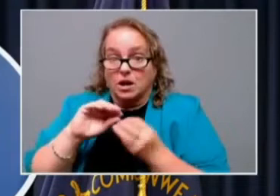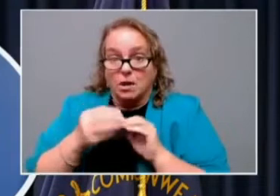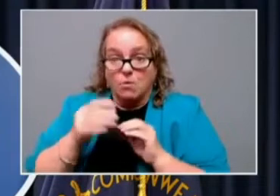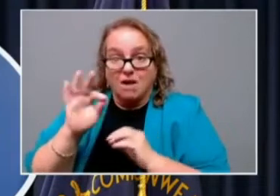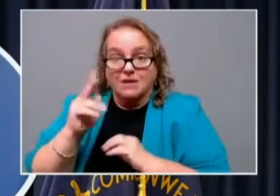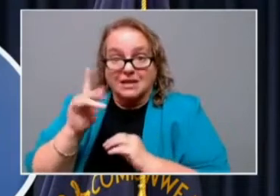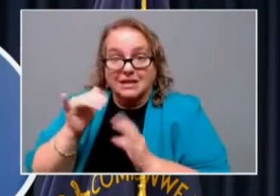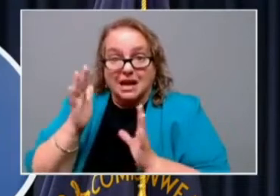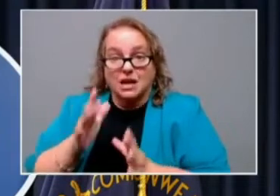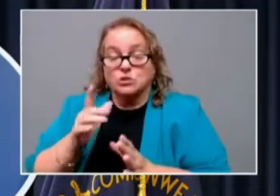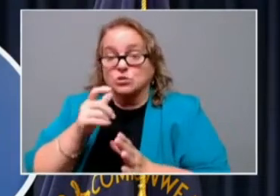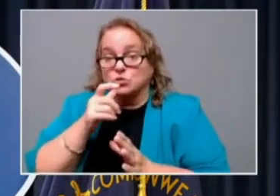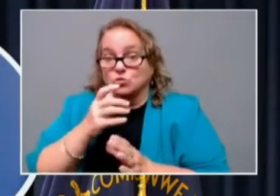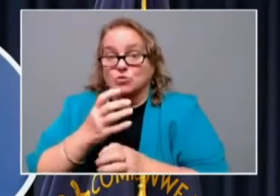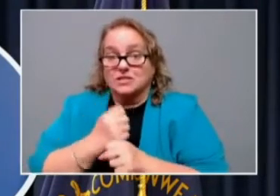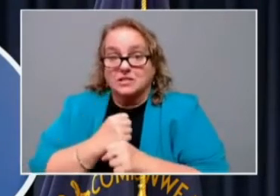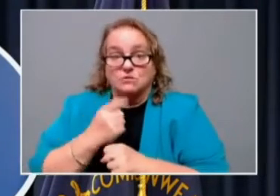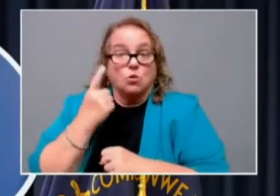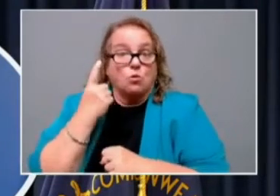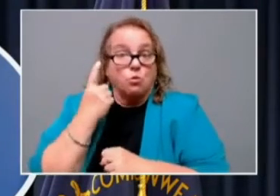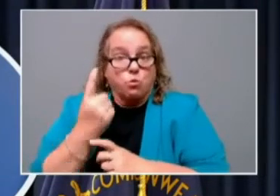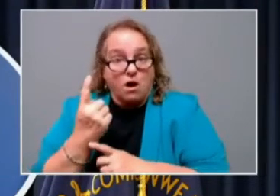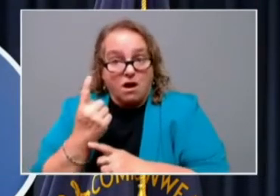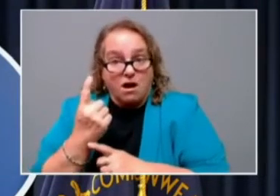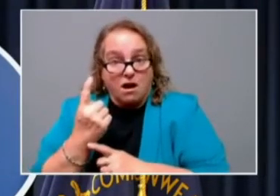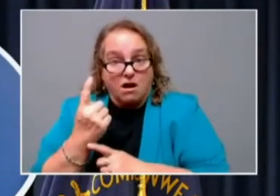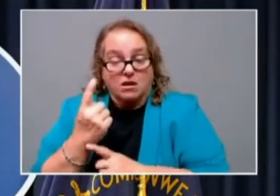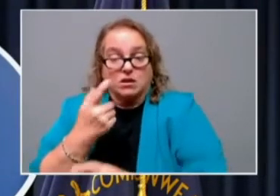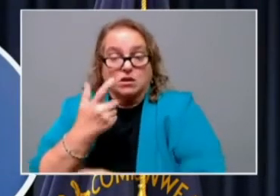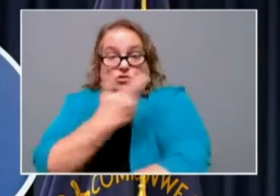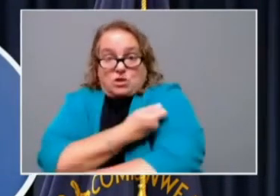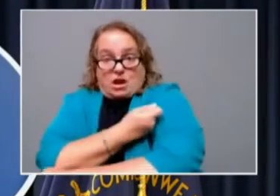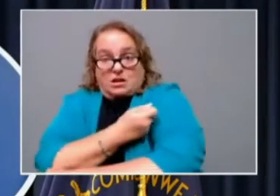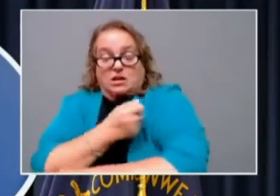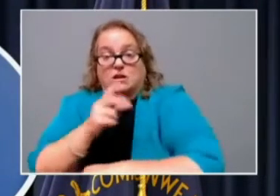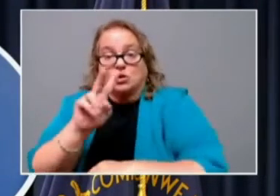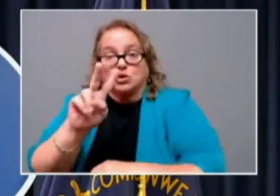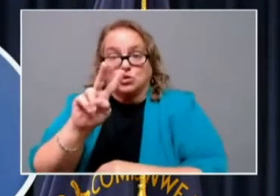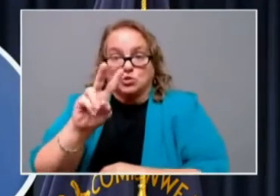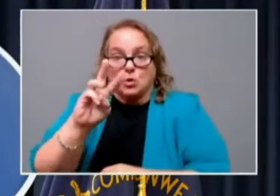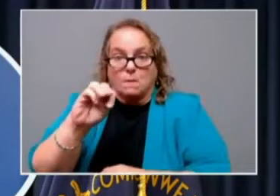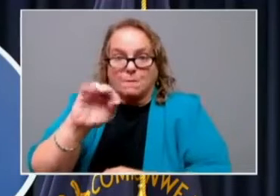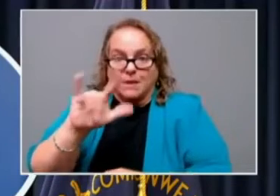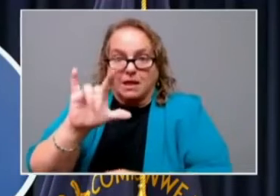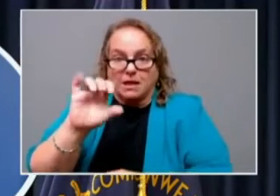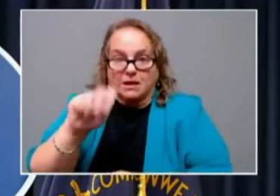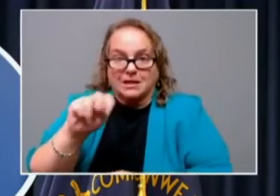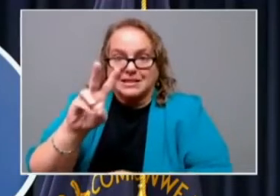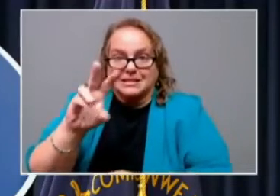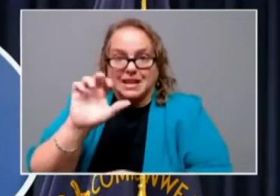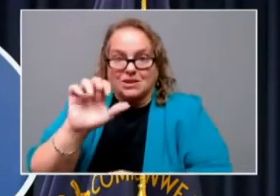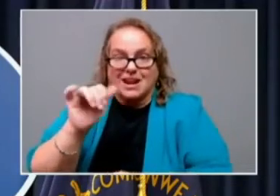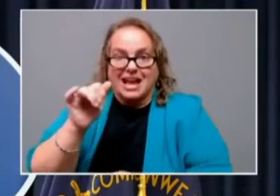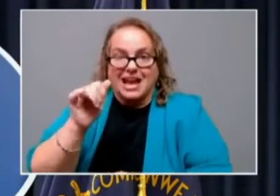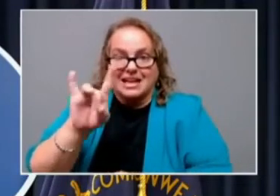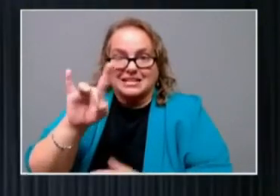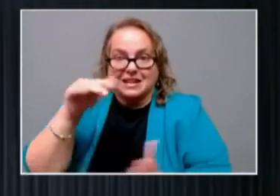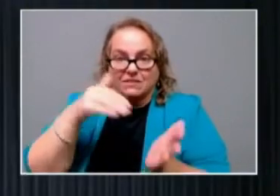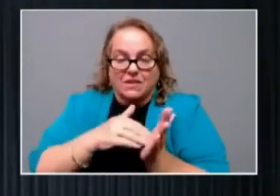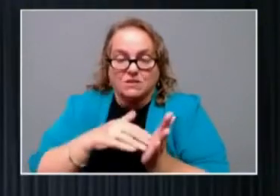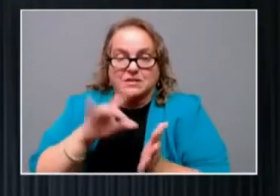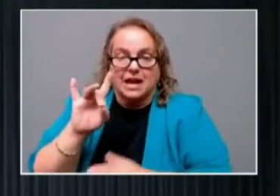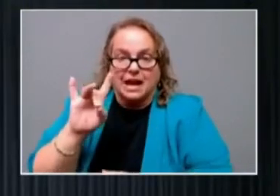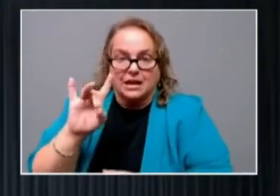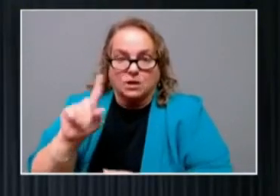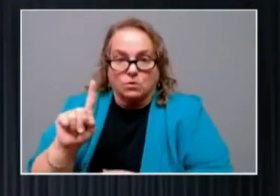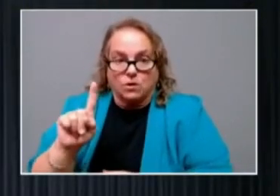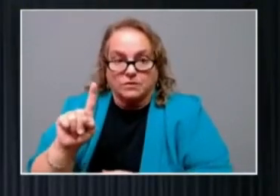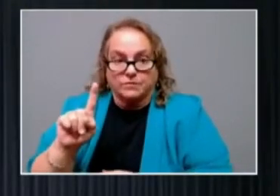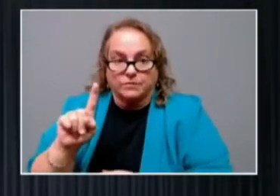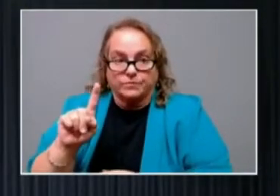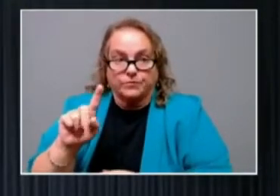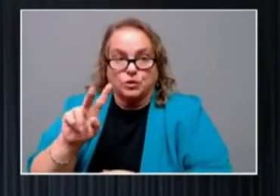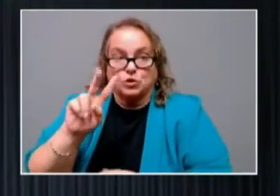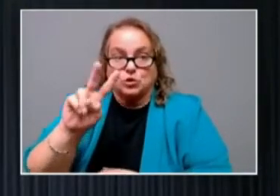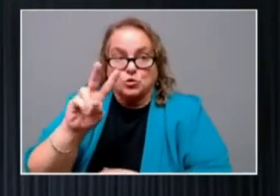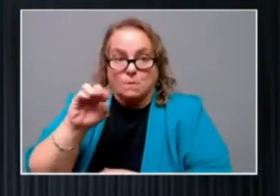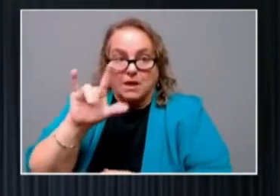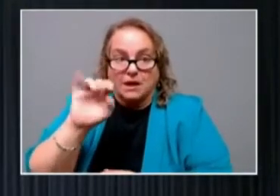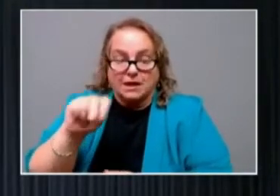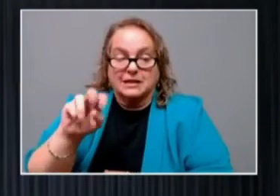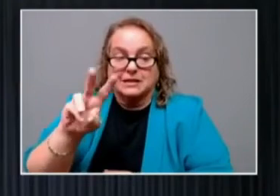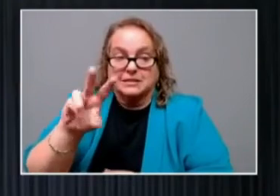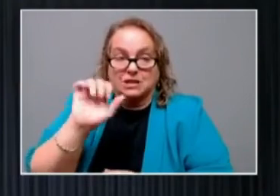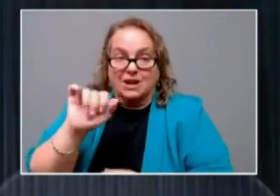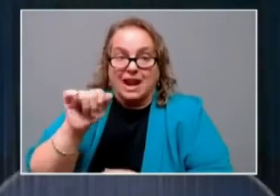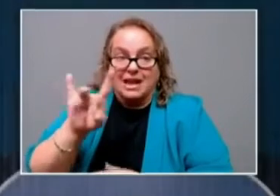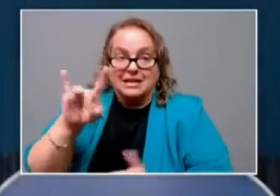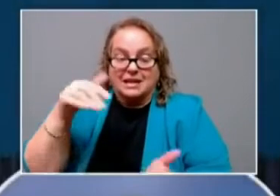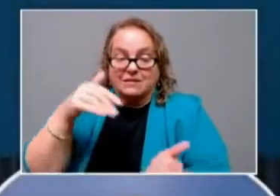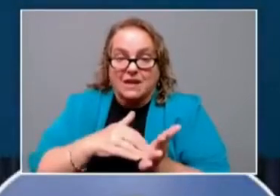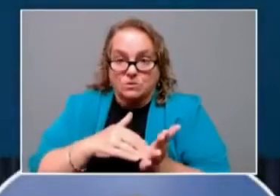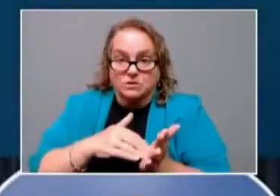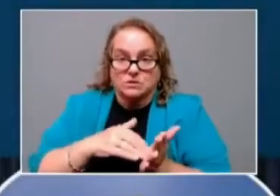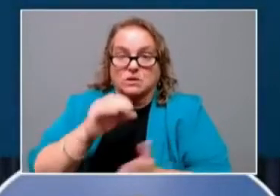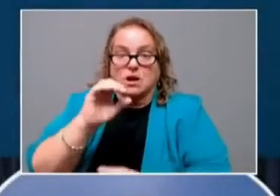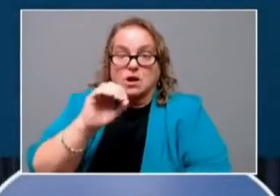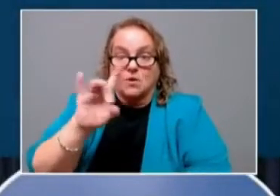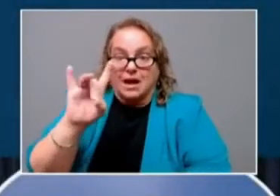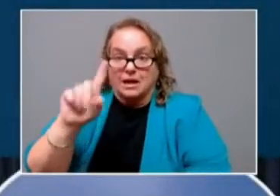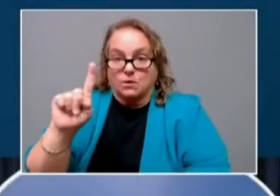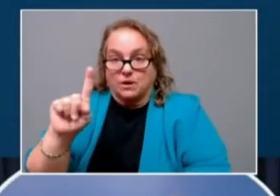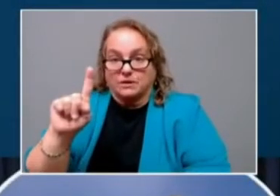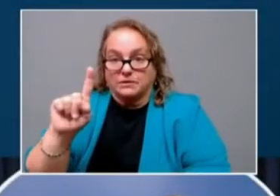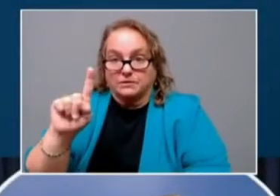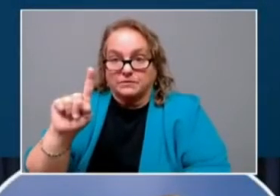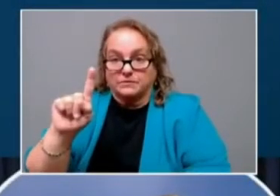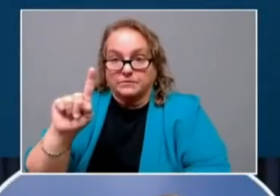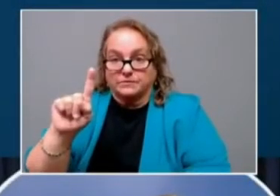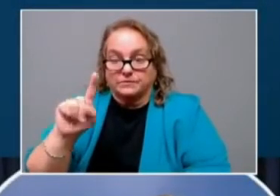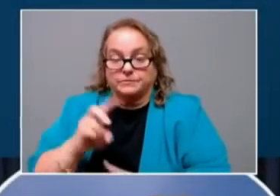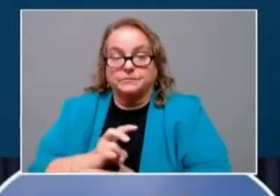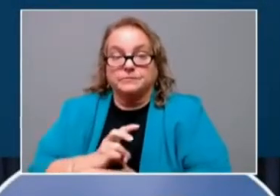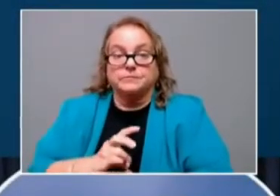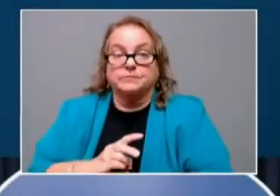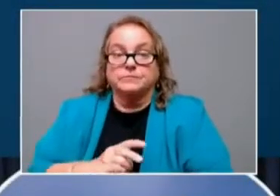least one shot of hope. R 2618081. That's 2,618,081. So you will see that